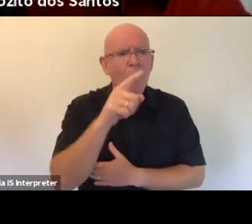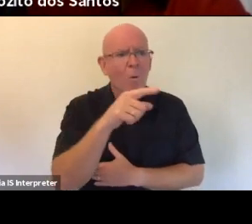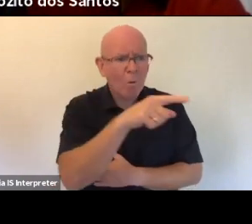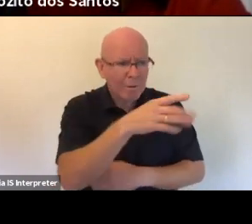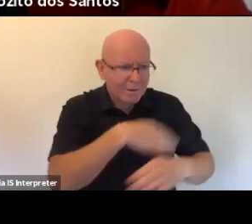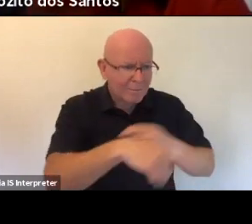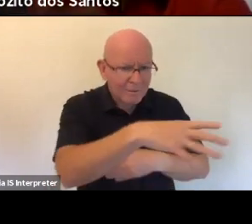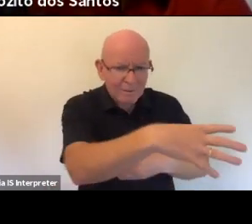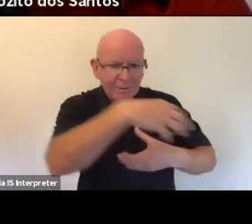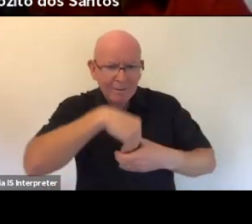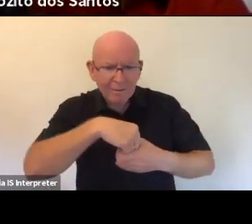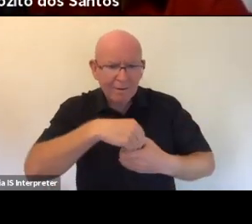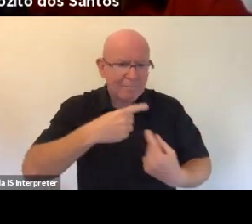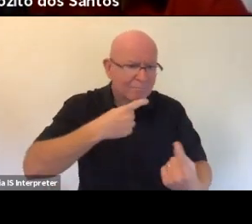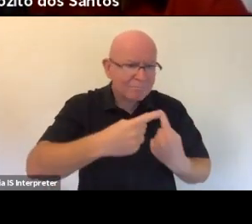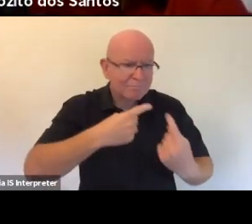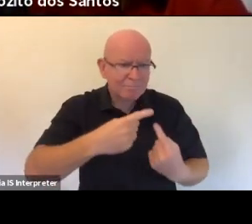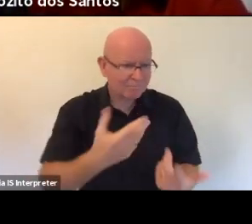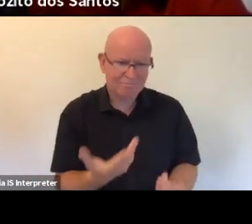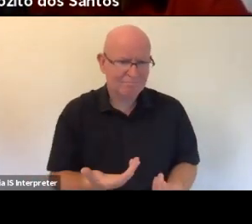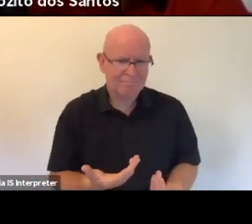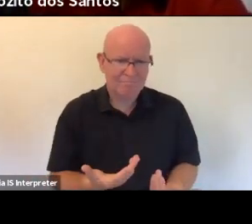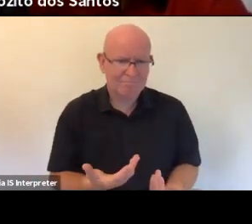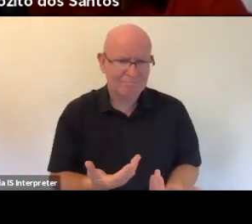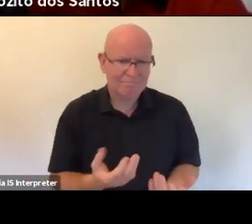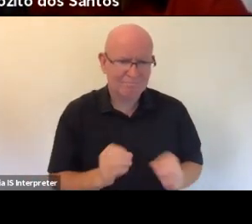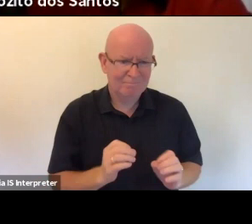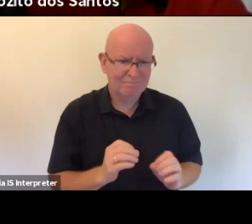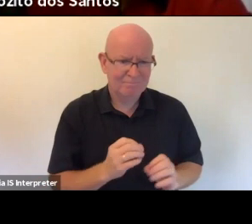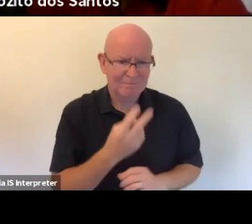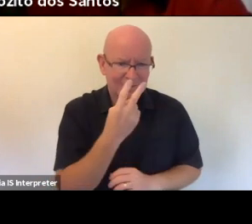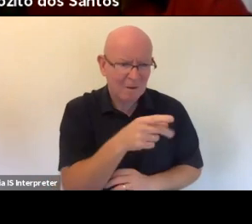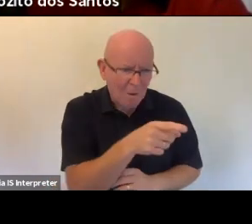You know that the COVID-19 subsidy